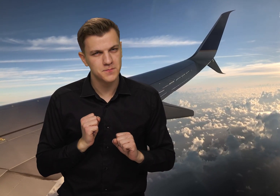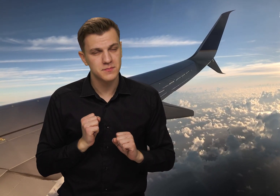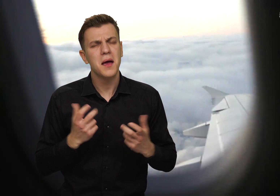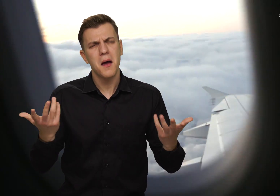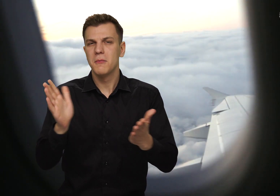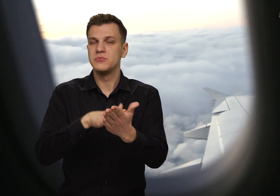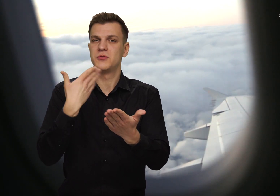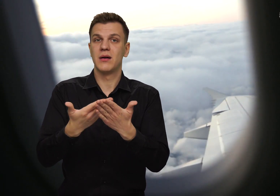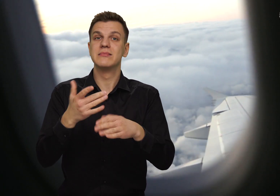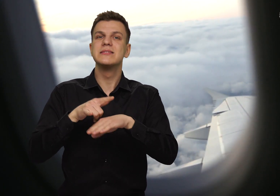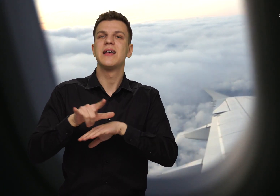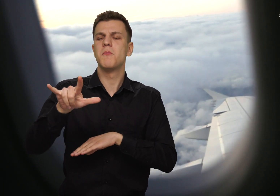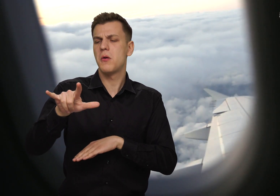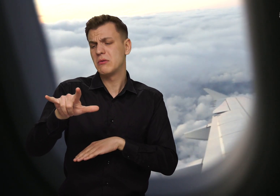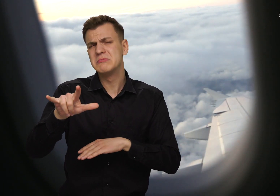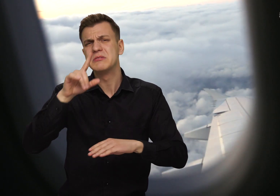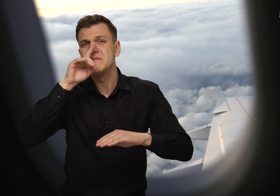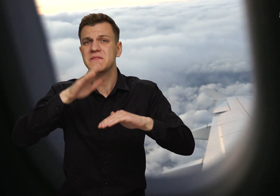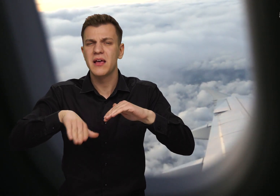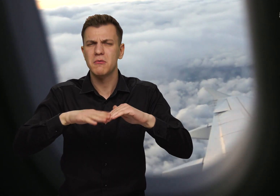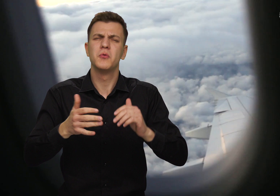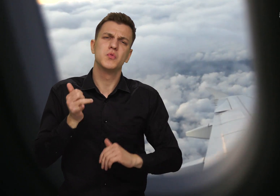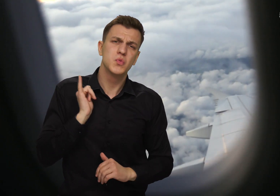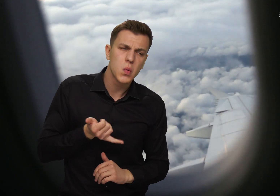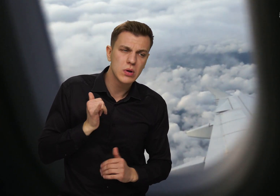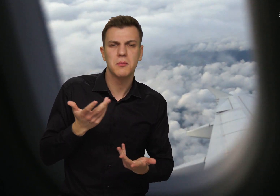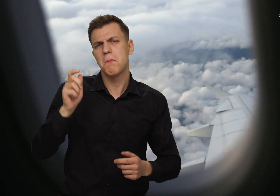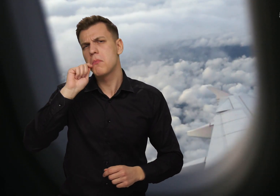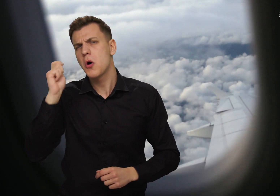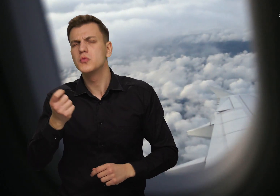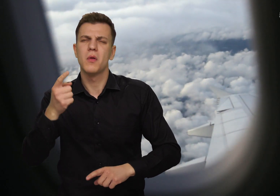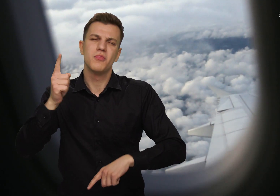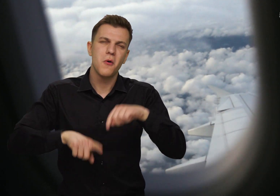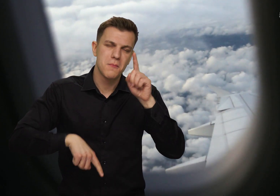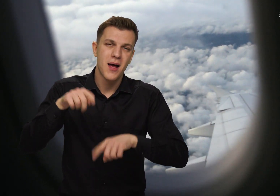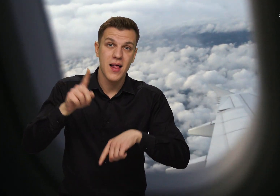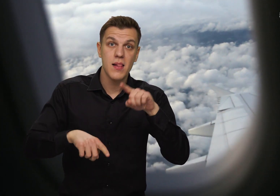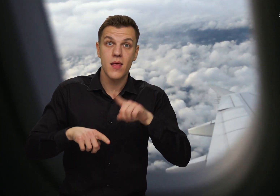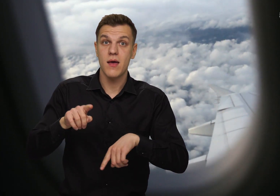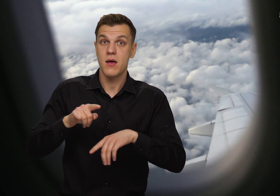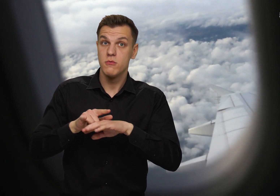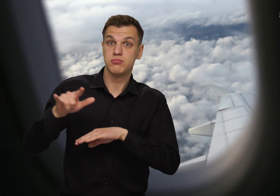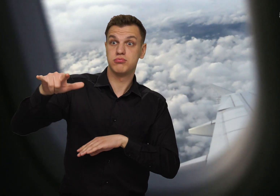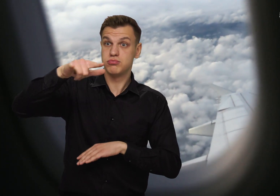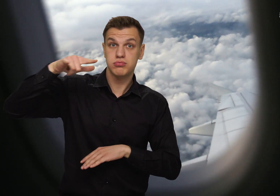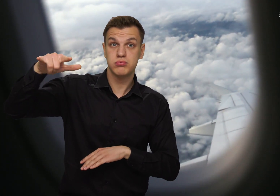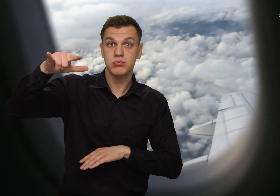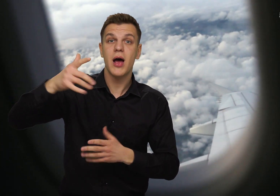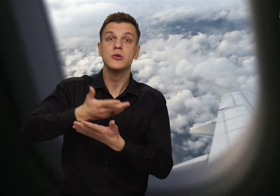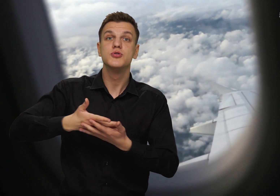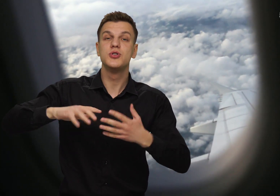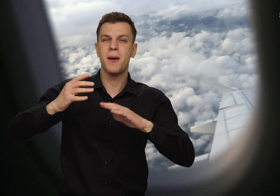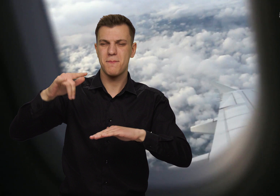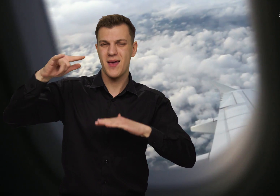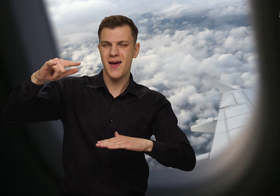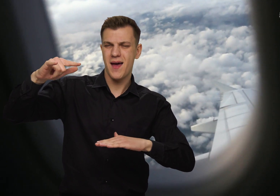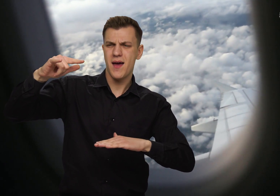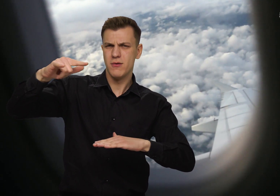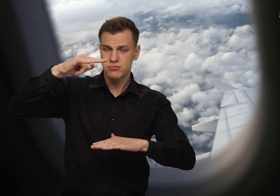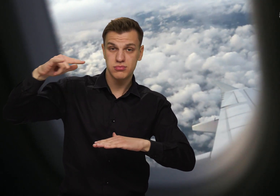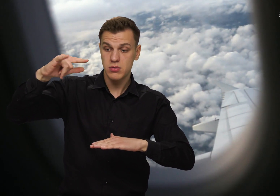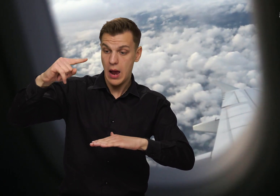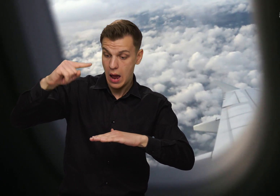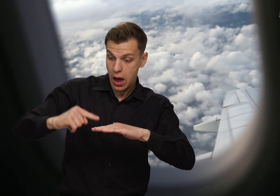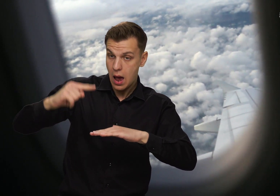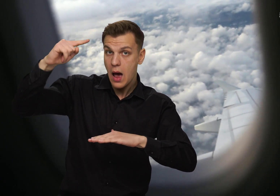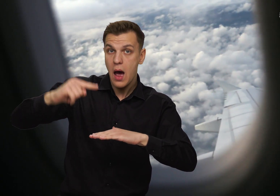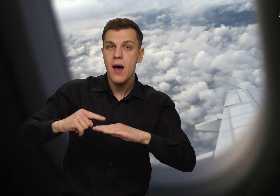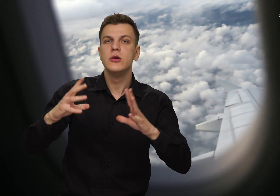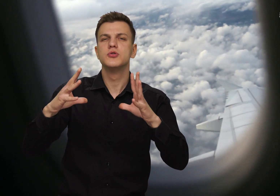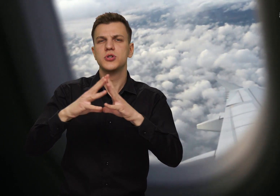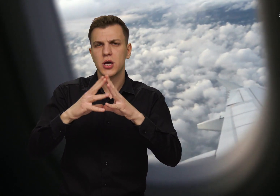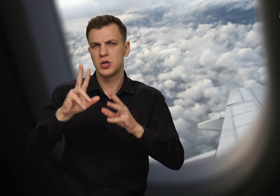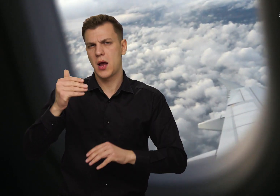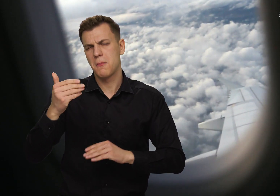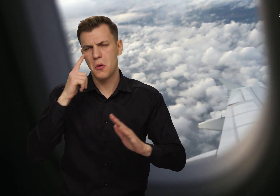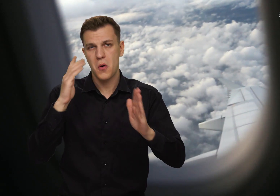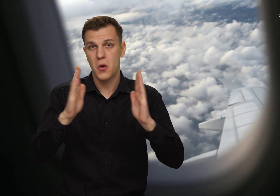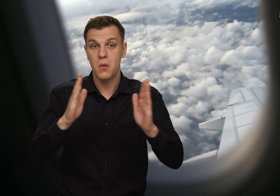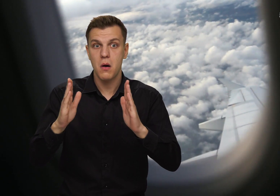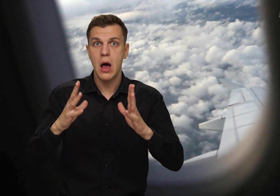For example, passenger planes often fly at an altitude of about 10 km,